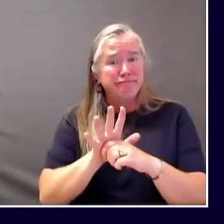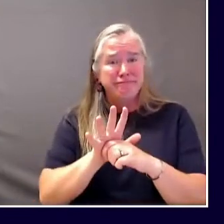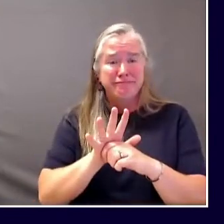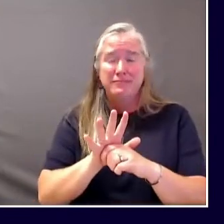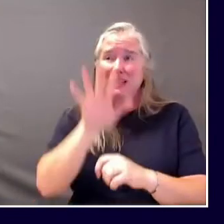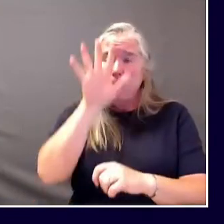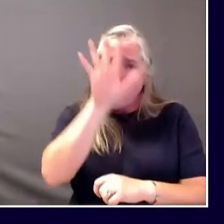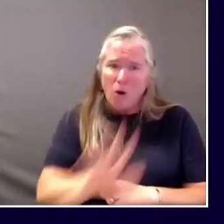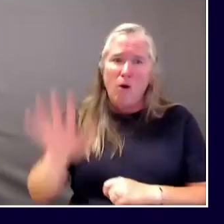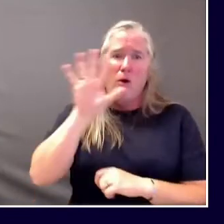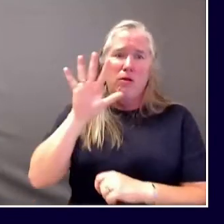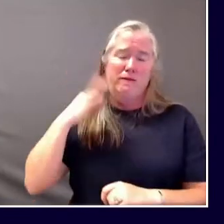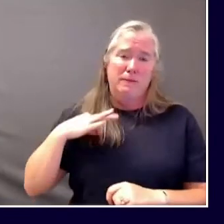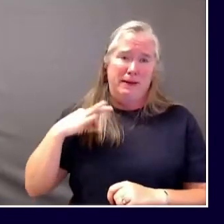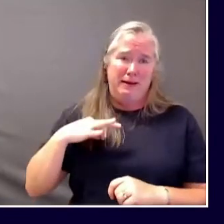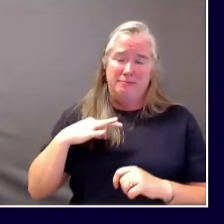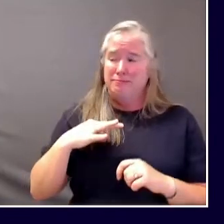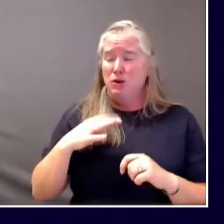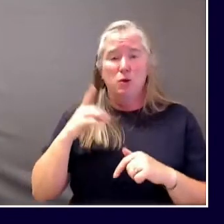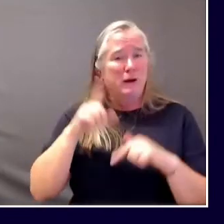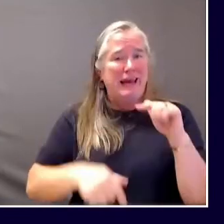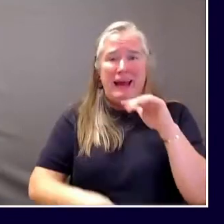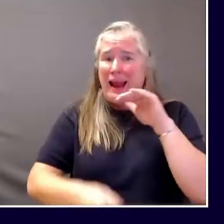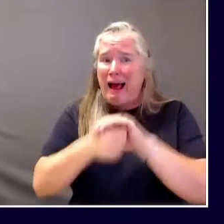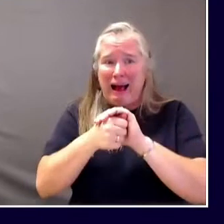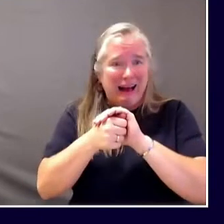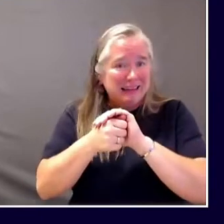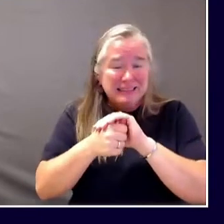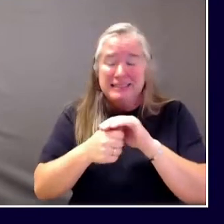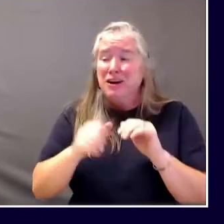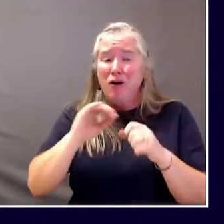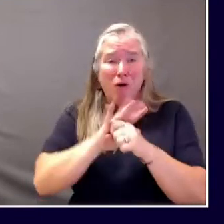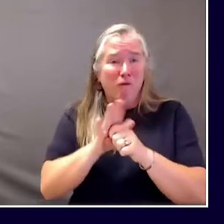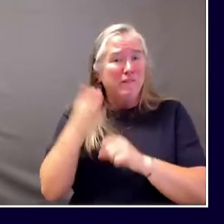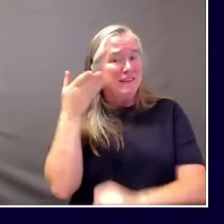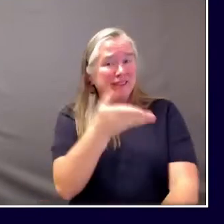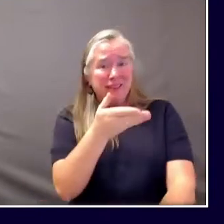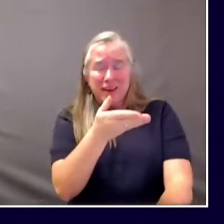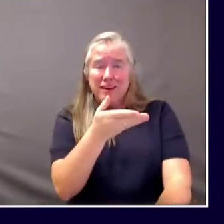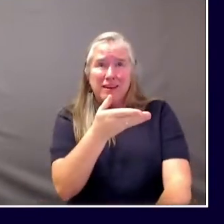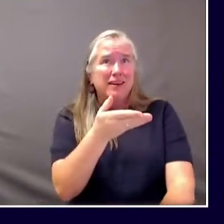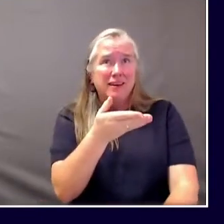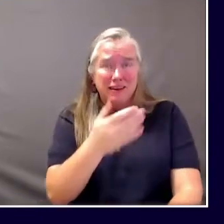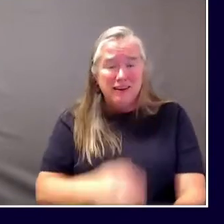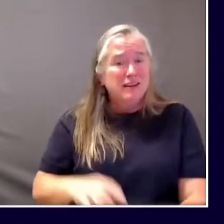single corner of the state every